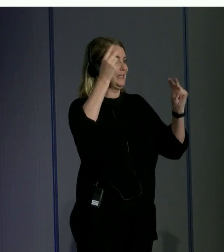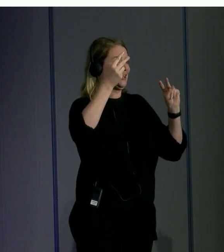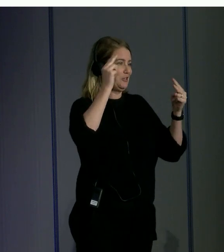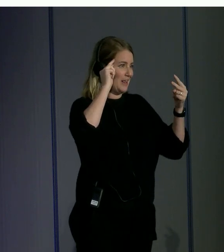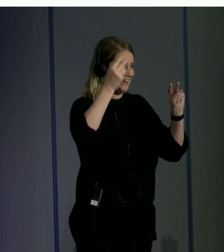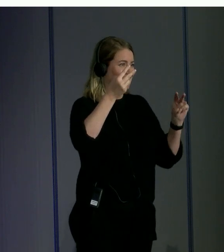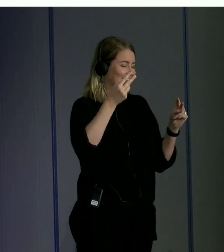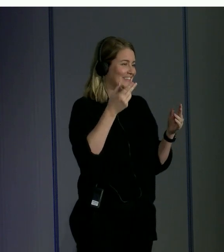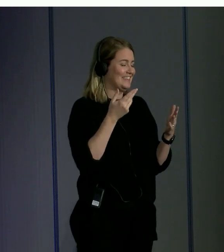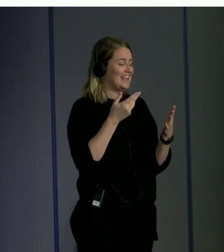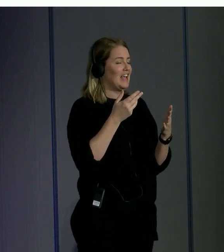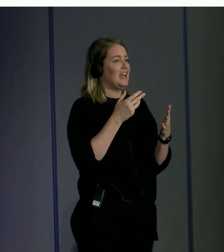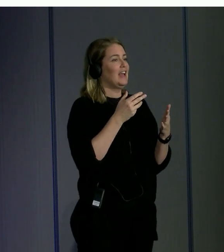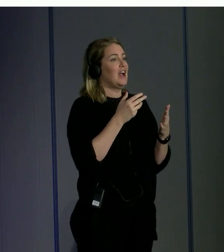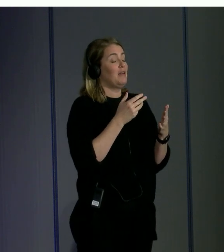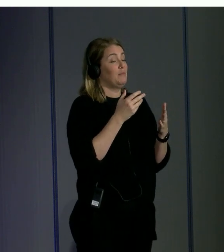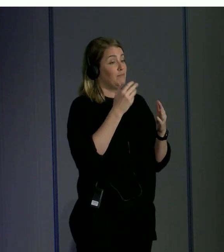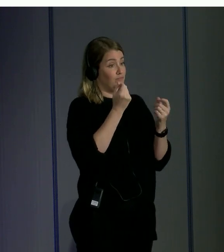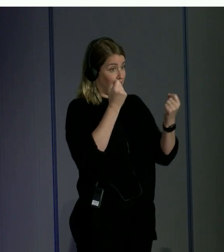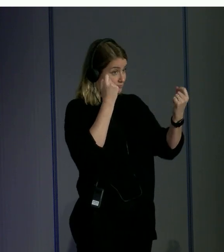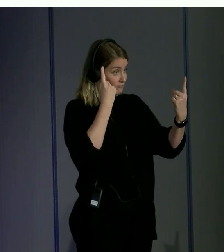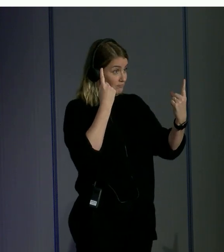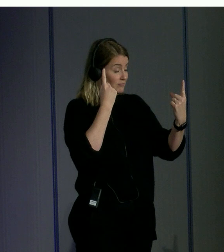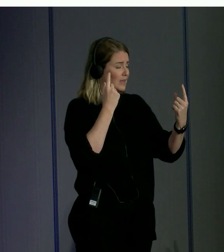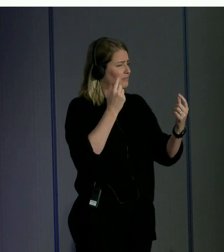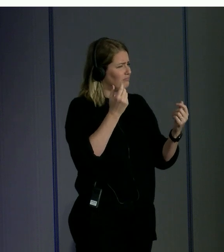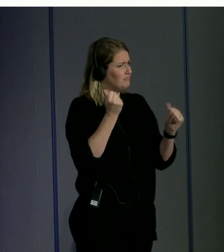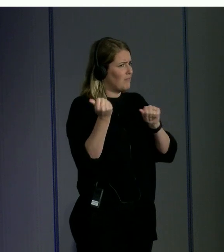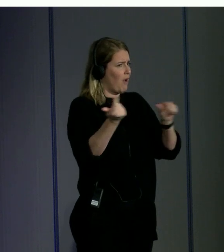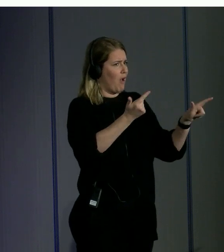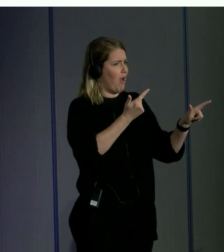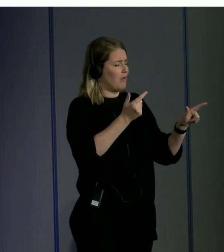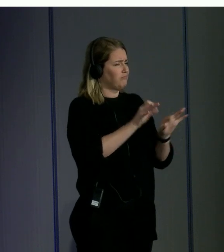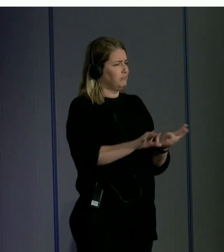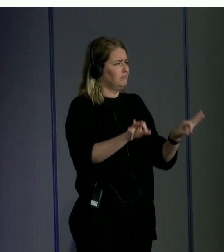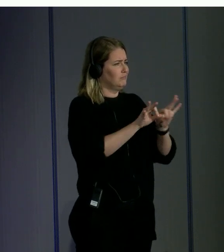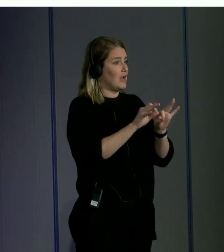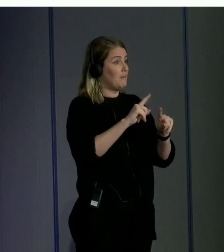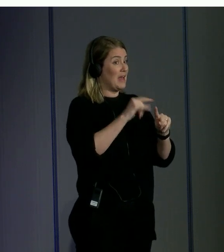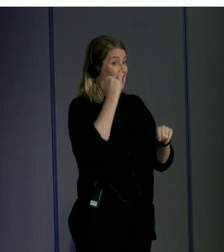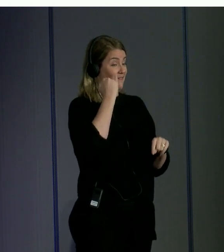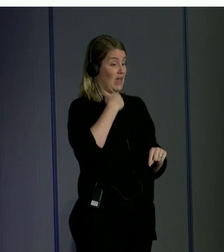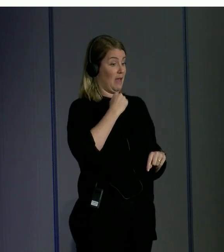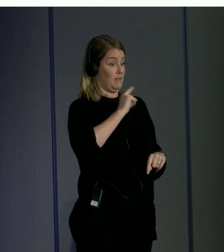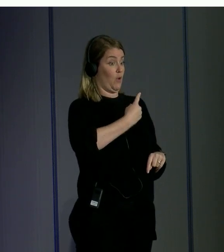Mutual understanding is important between all, but if I'm the only one providing that